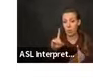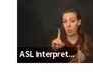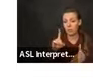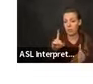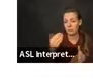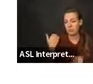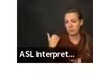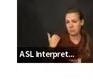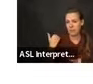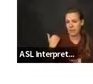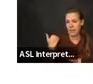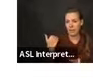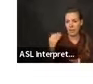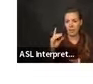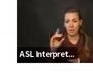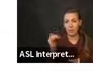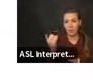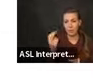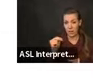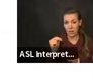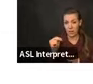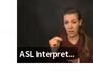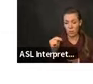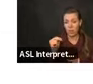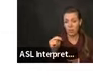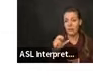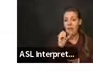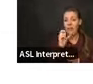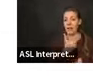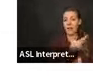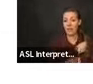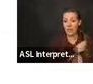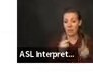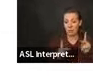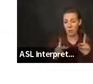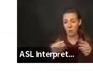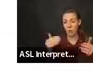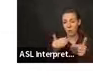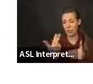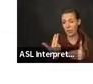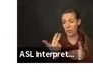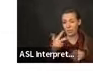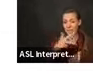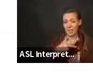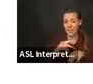year, we see that unvaccinated individuals are nearly 13 times more likely to die